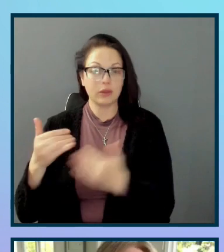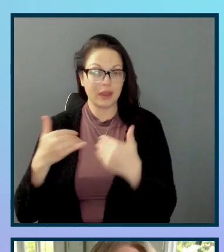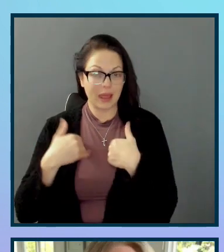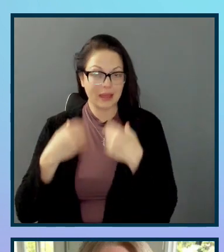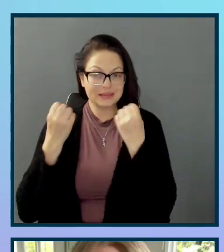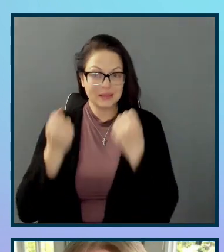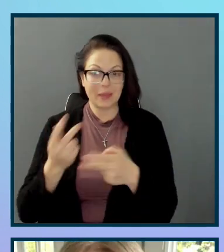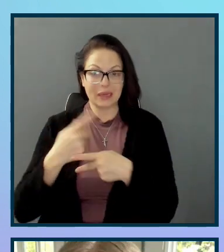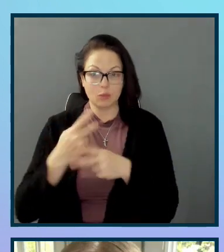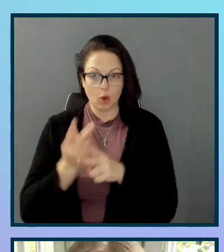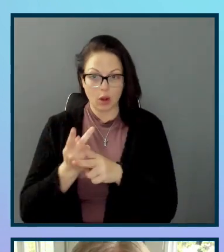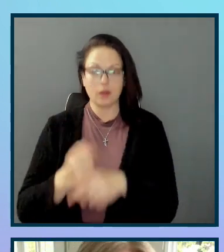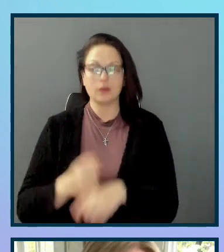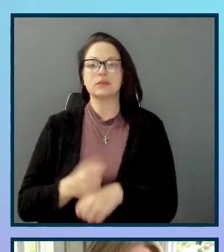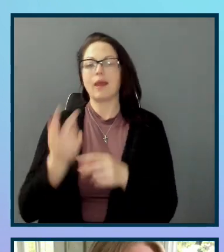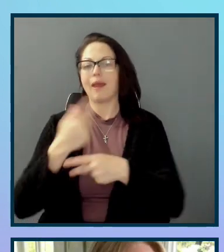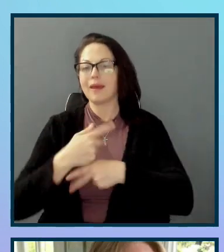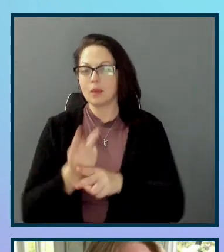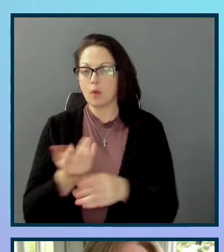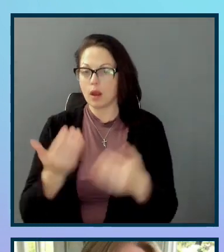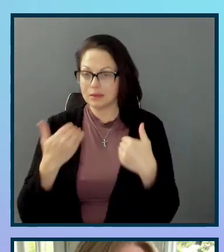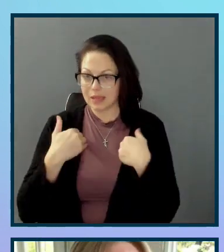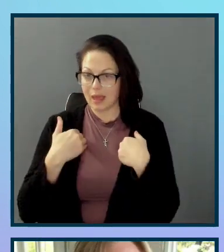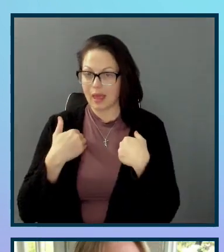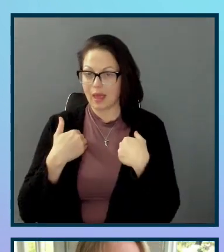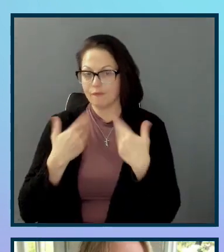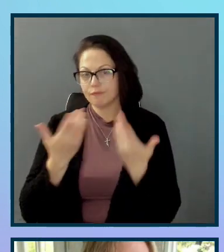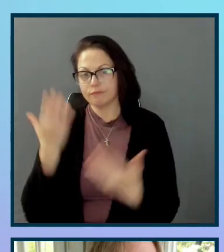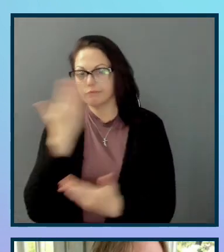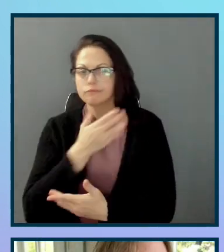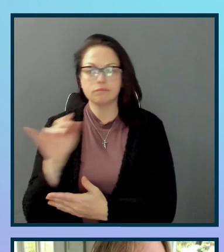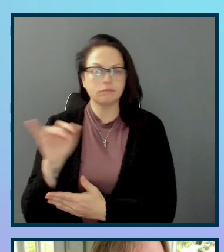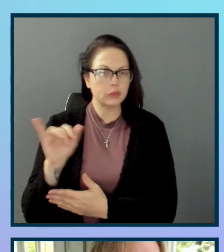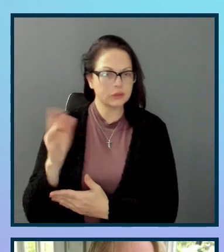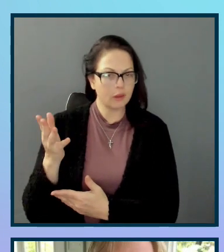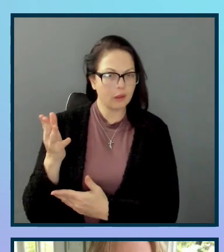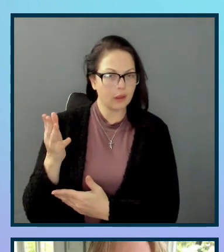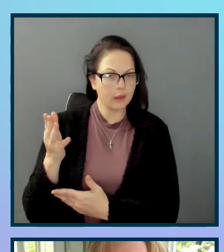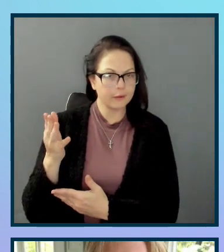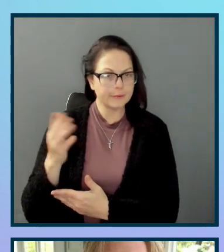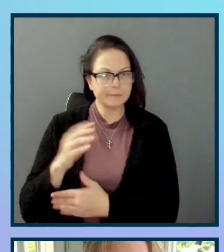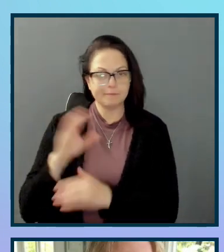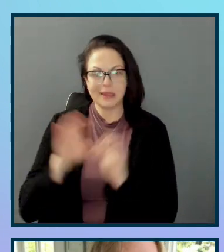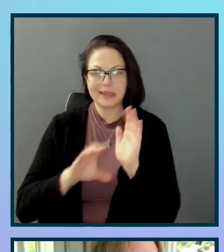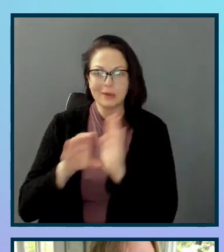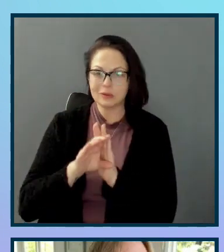and the products have a, looks like we have a franchise character of a dog